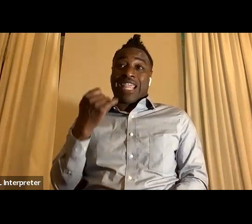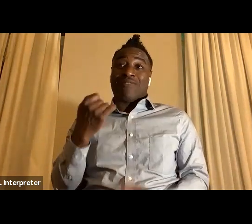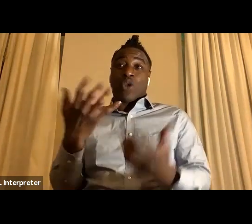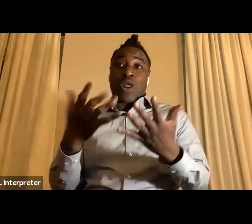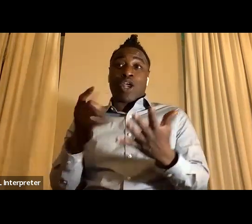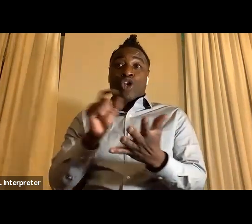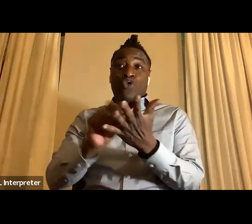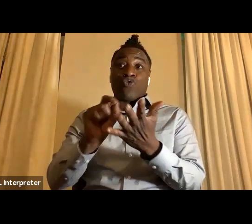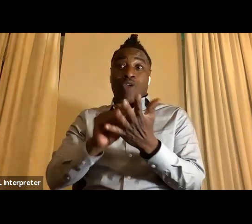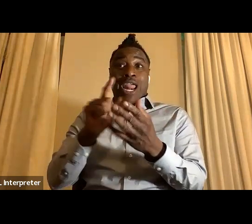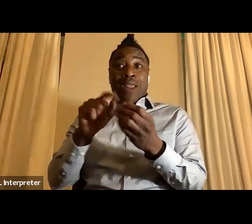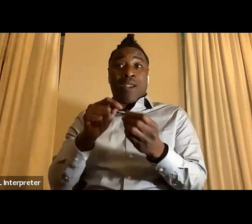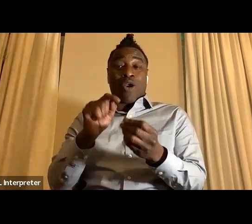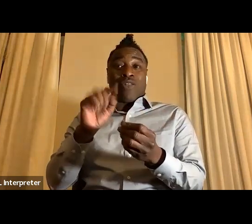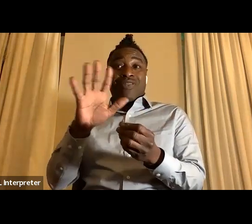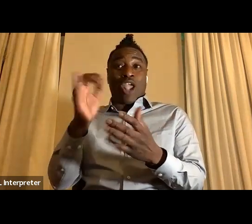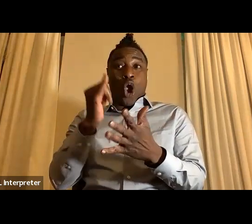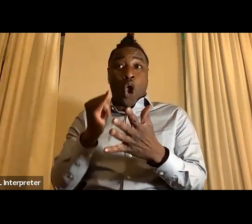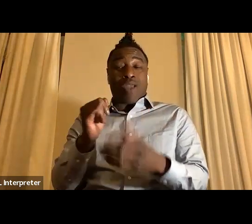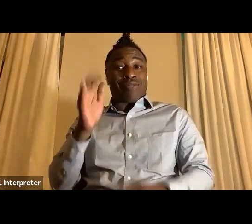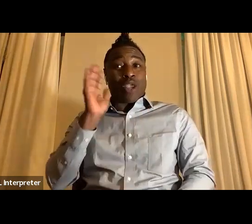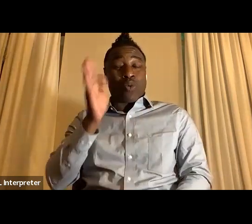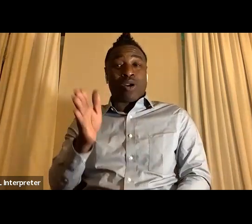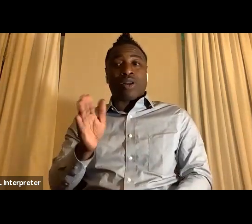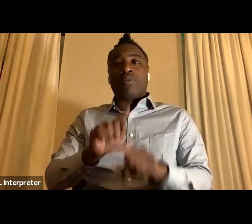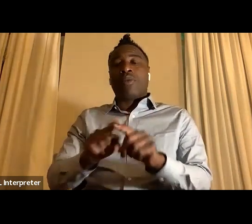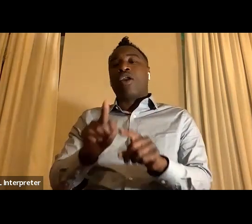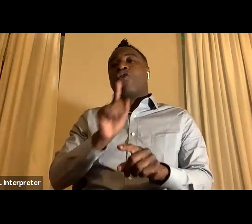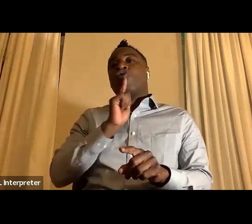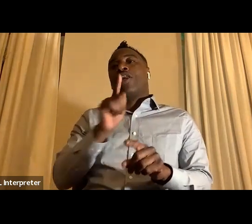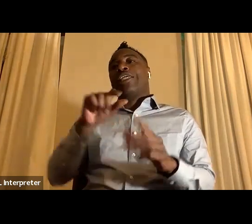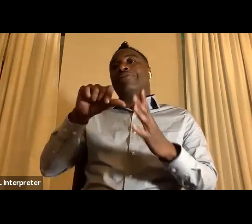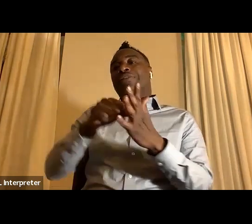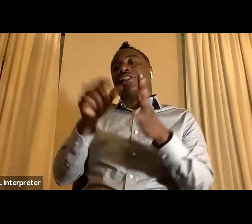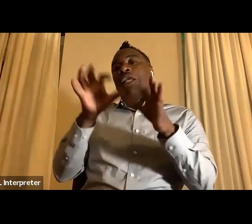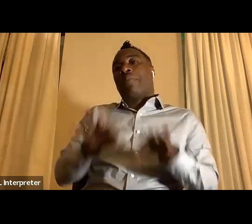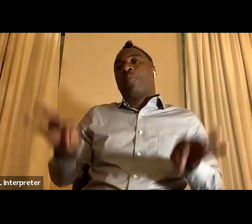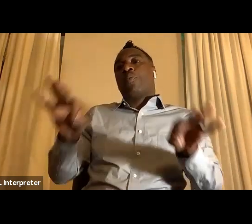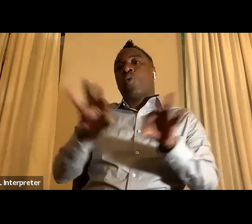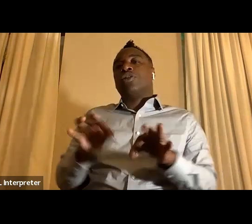But it also just further magnifies the importance of just having resources